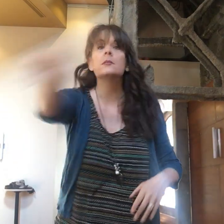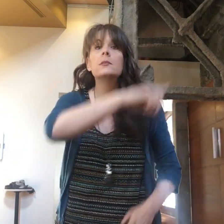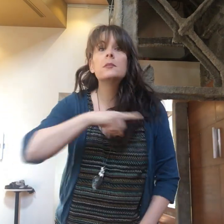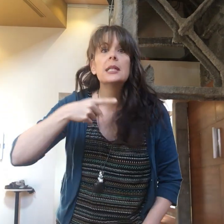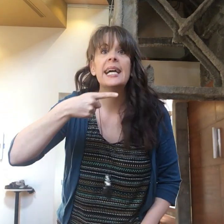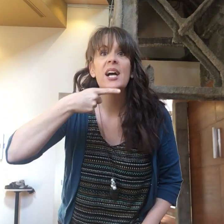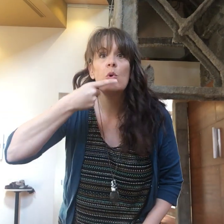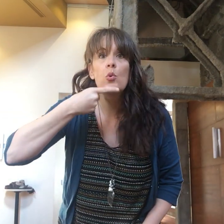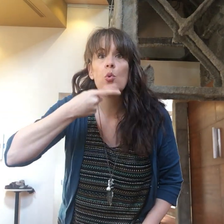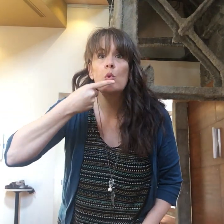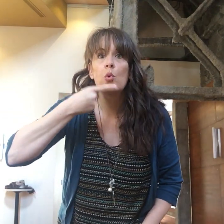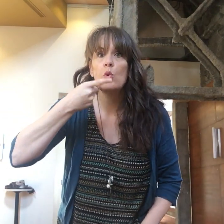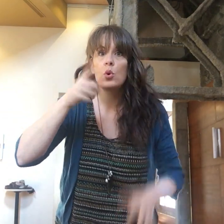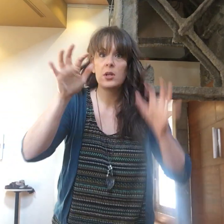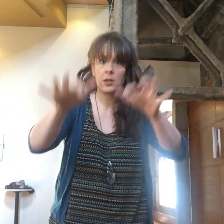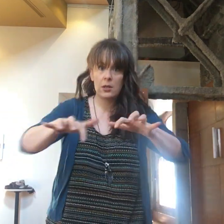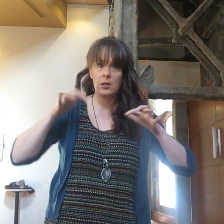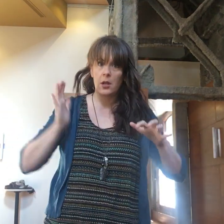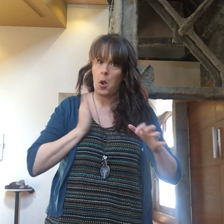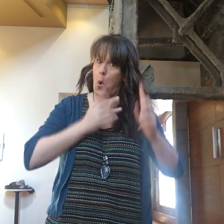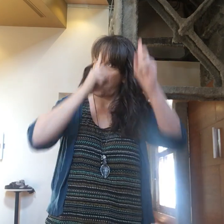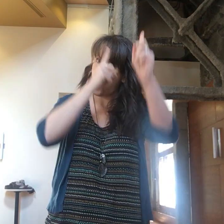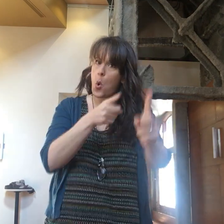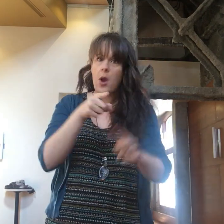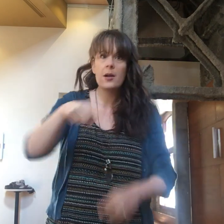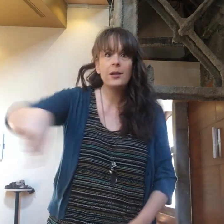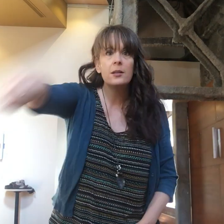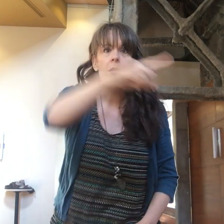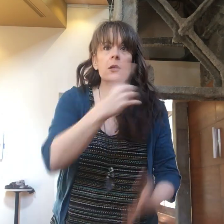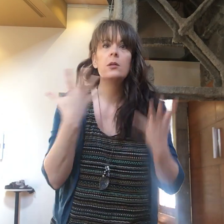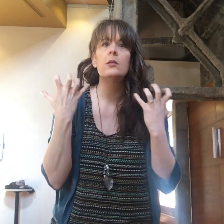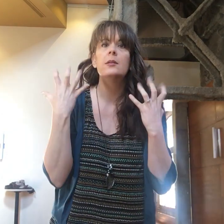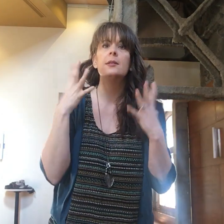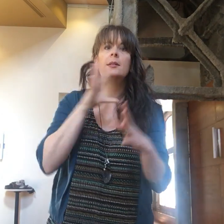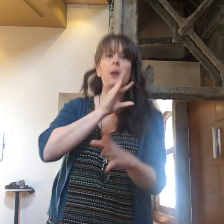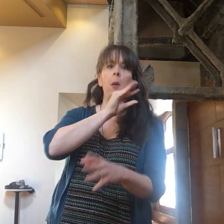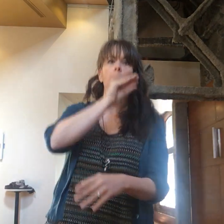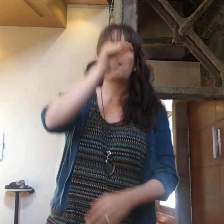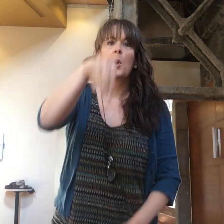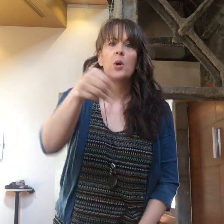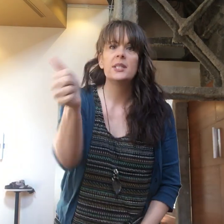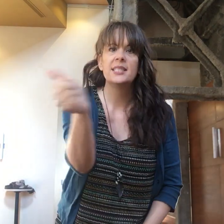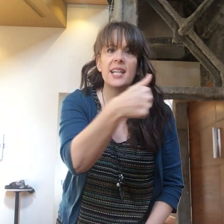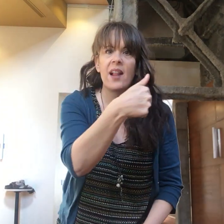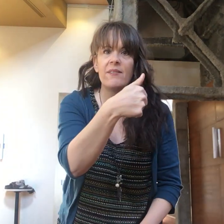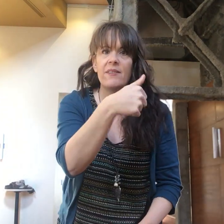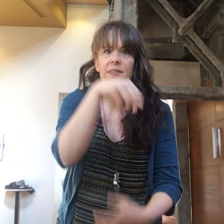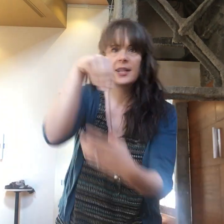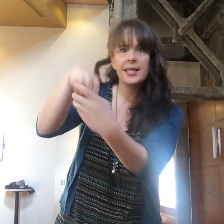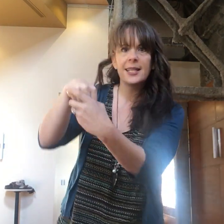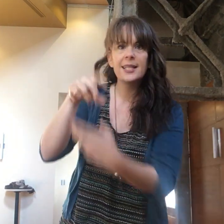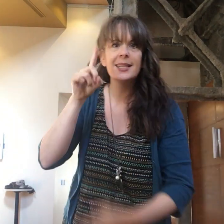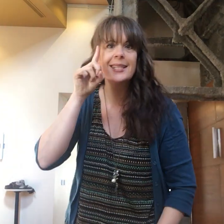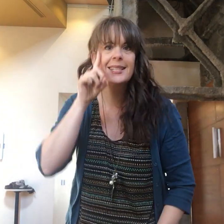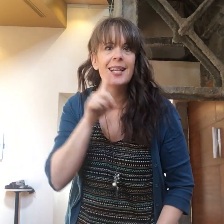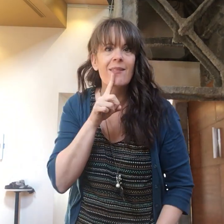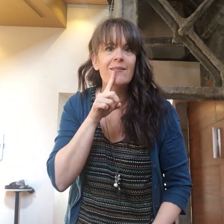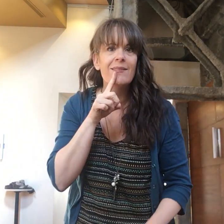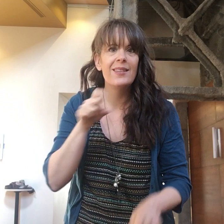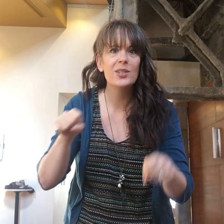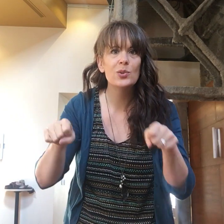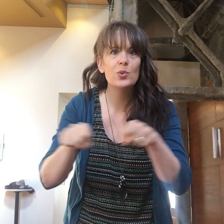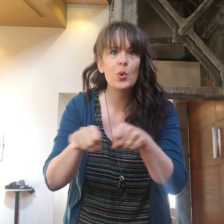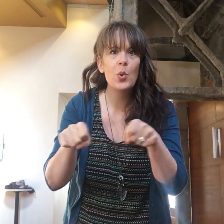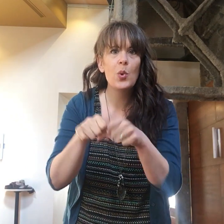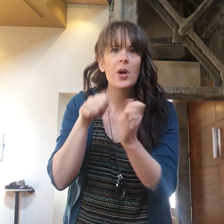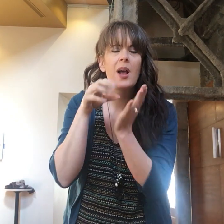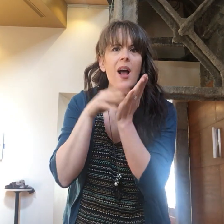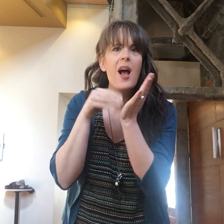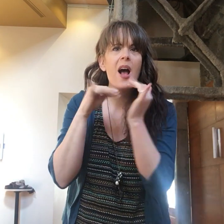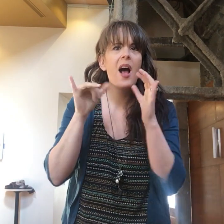You, hearing audience, our goal is that you all want to put yourselves into Deaf shoes to earn their experiences.